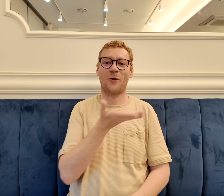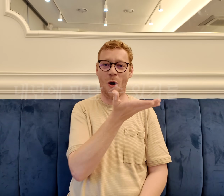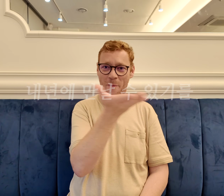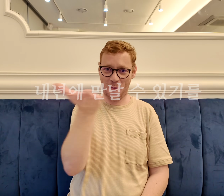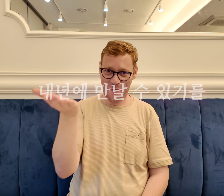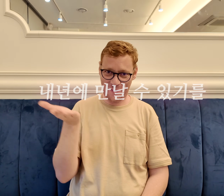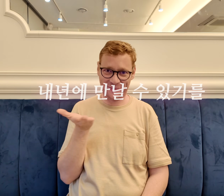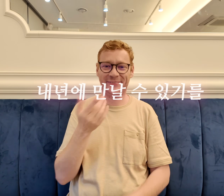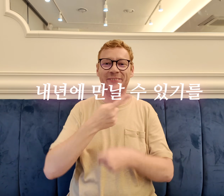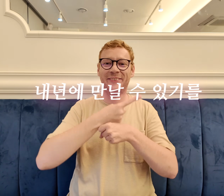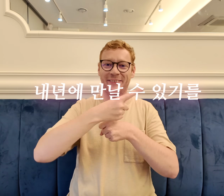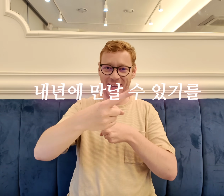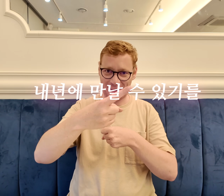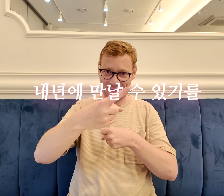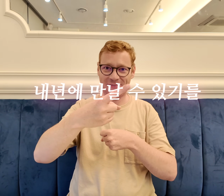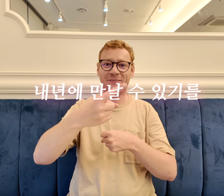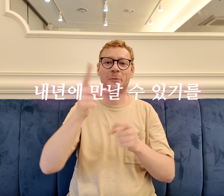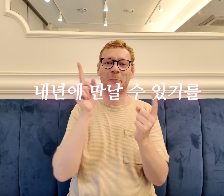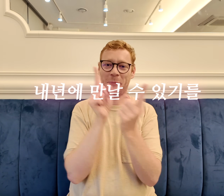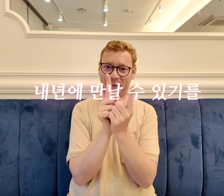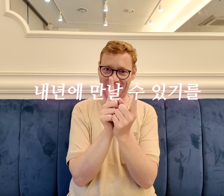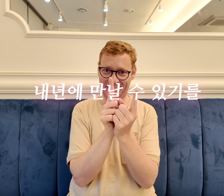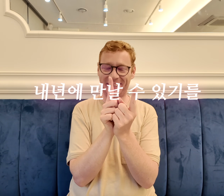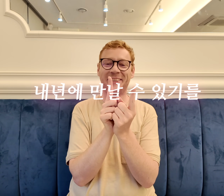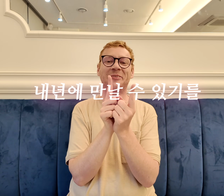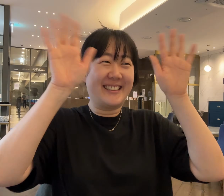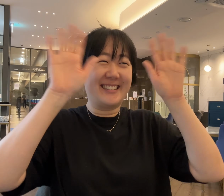See you all next year!